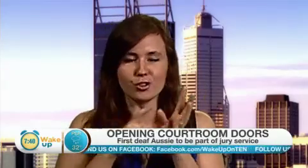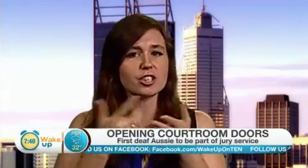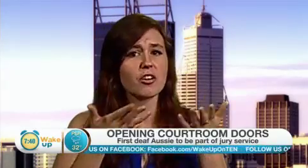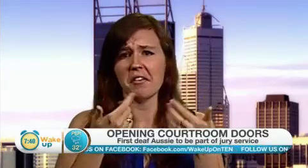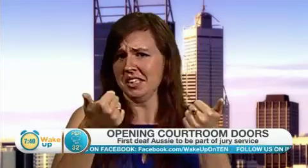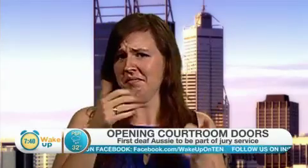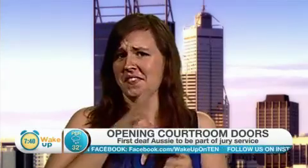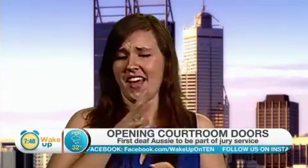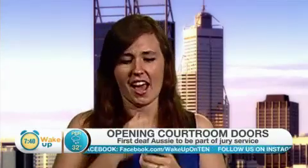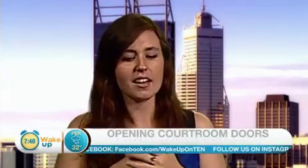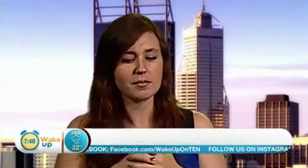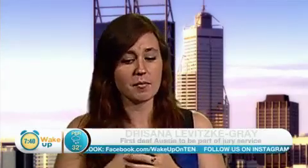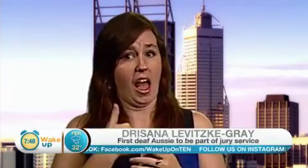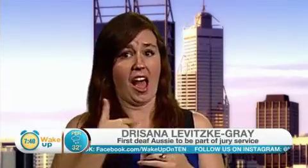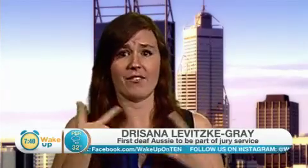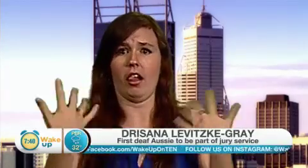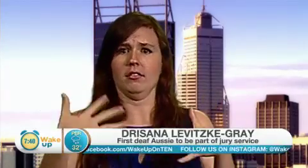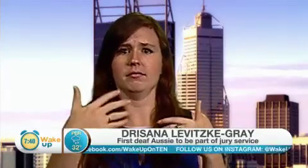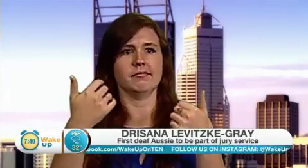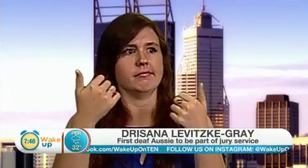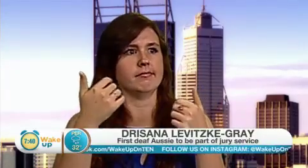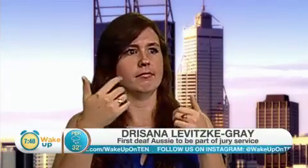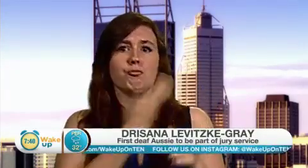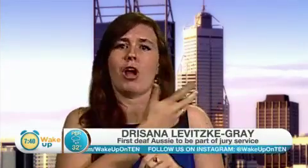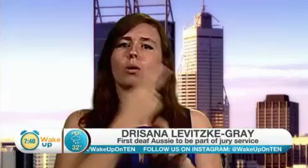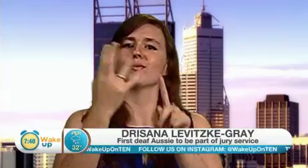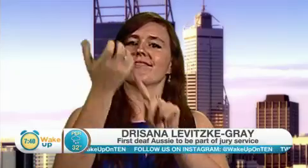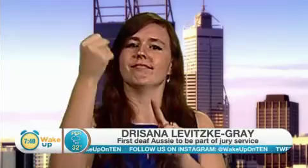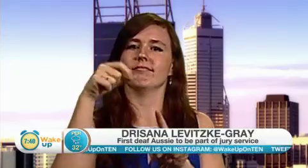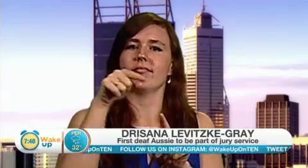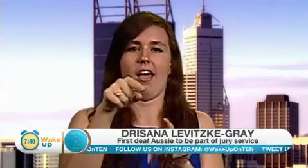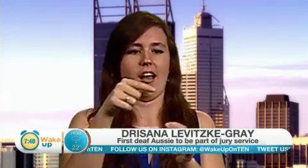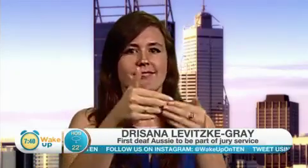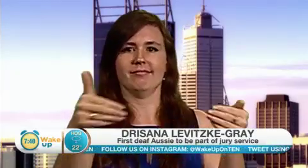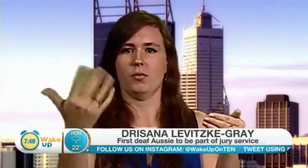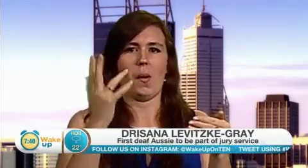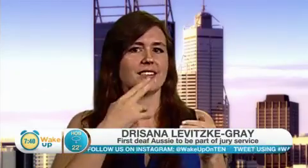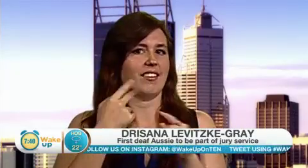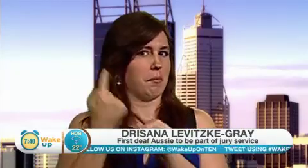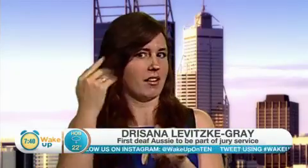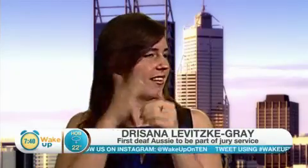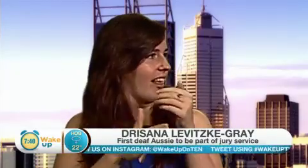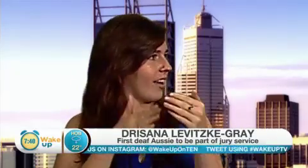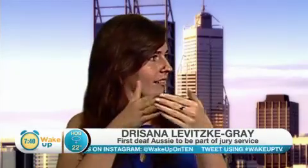summons to do jury duty, I thought that was great. I really felt proud to have been chosen to be involved.